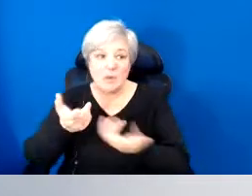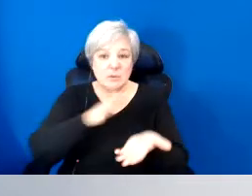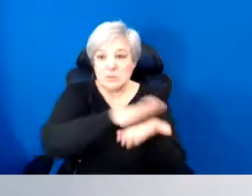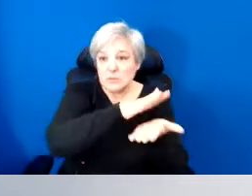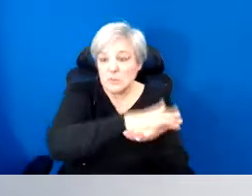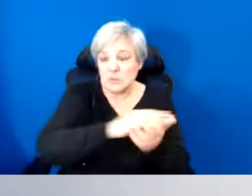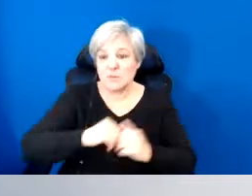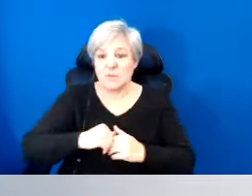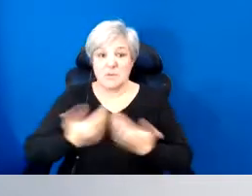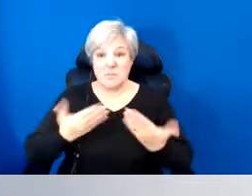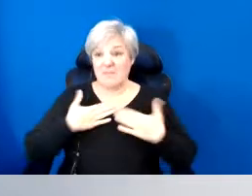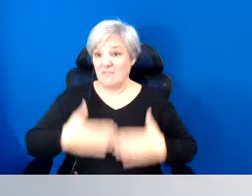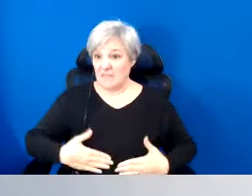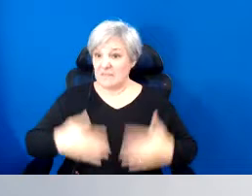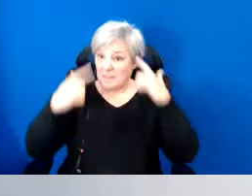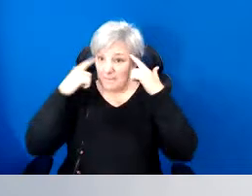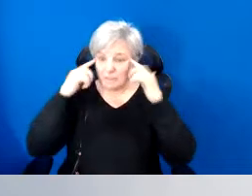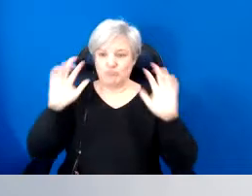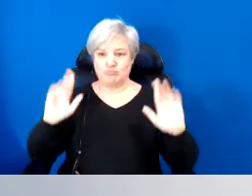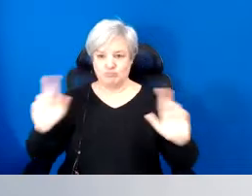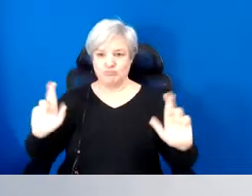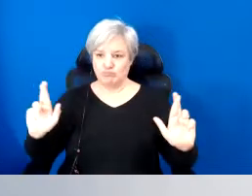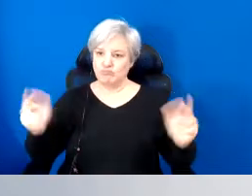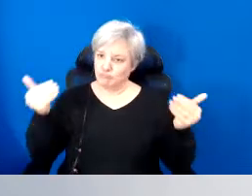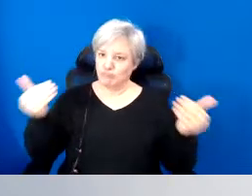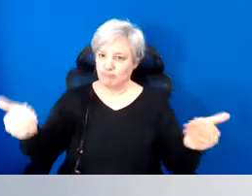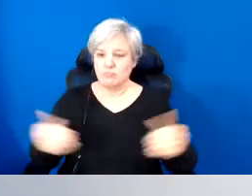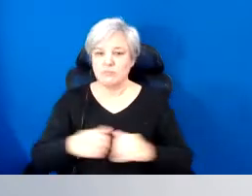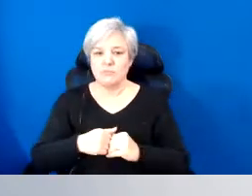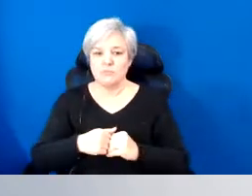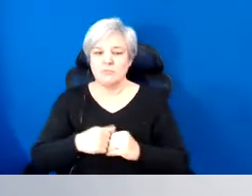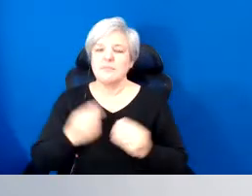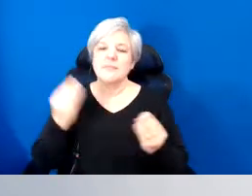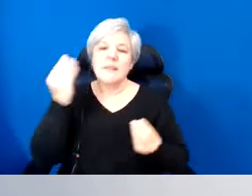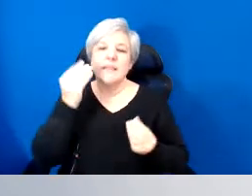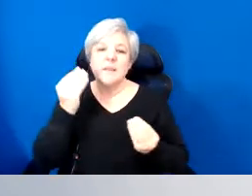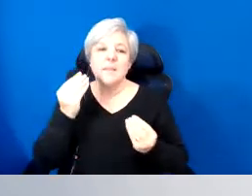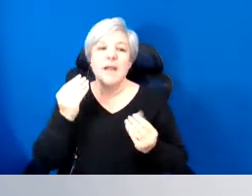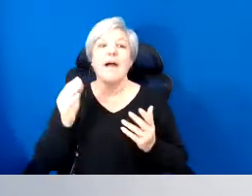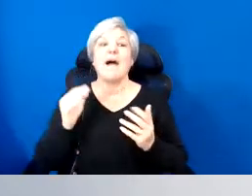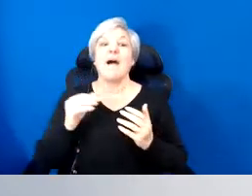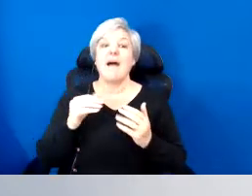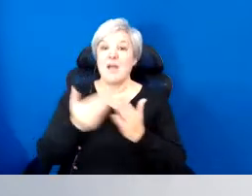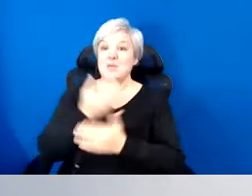Both physically and mentally. Think about New Year's. Getting over the holidays.